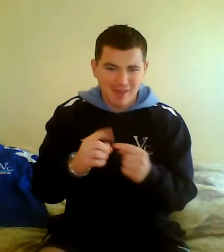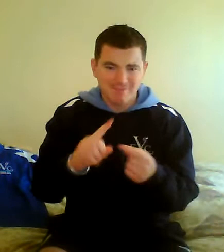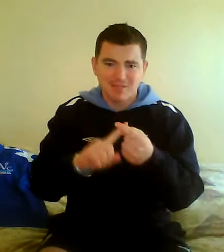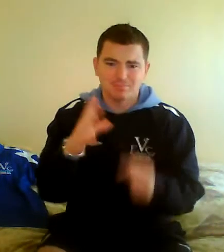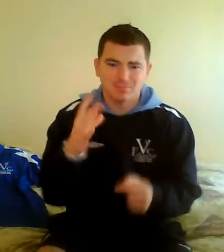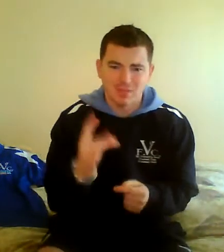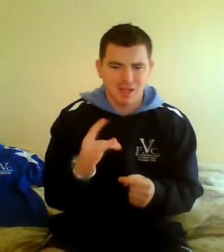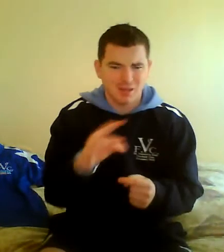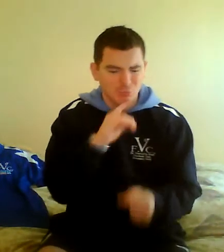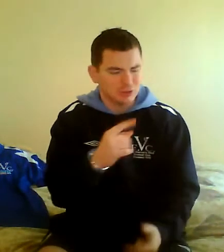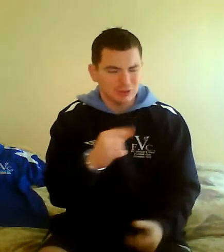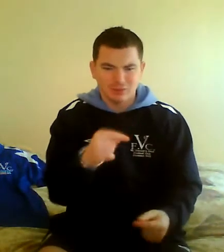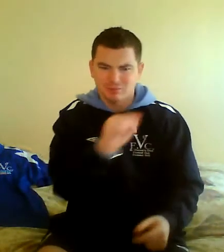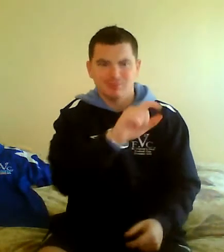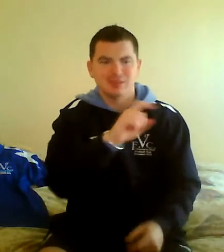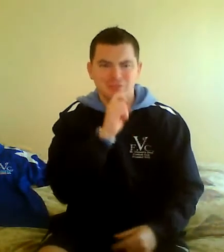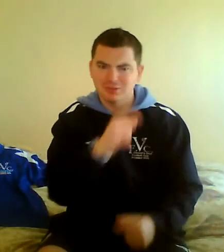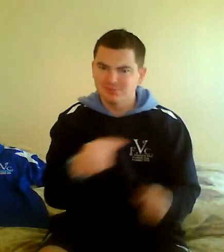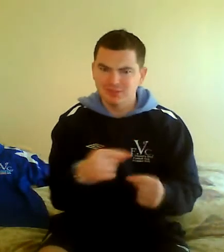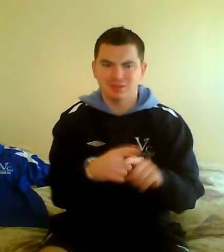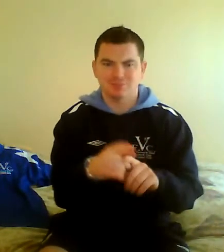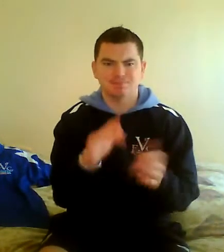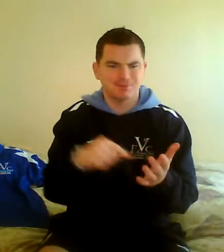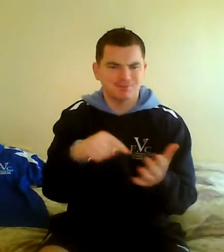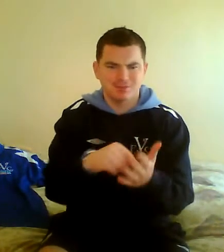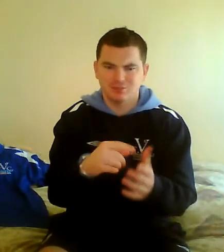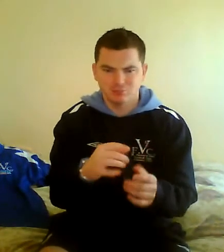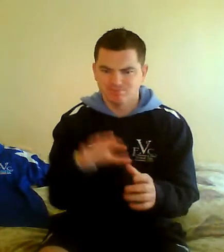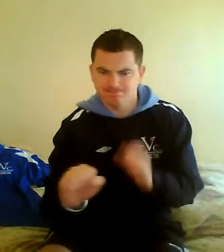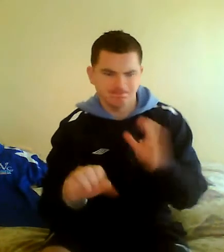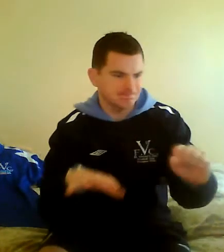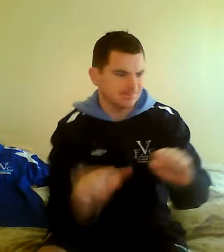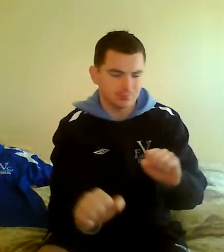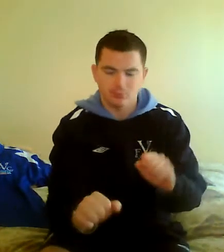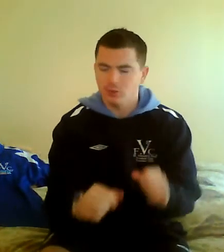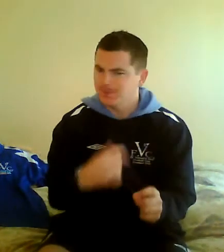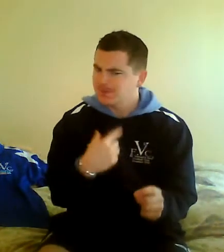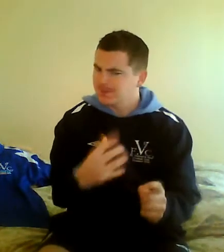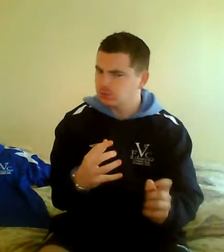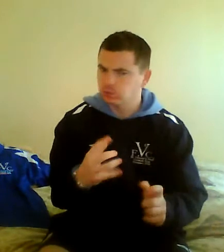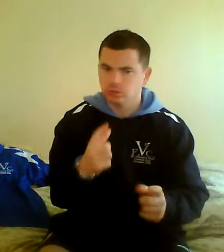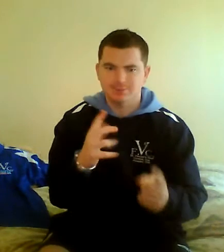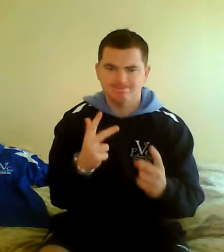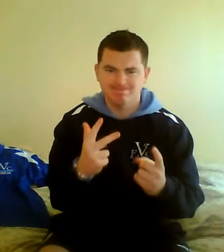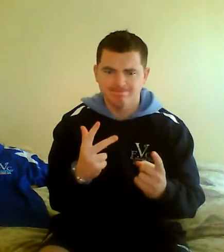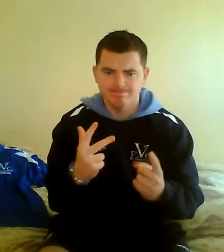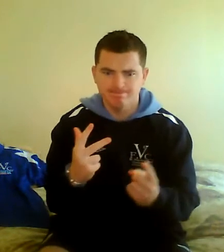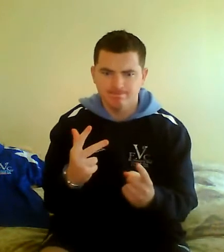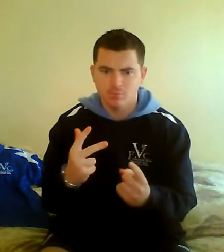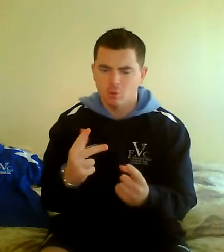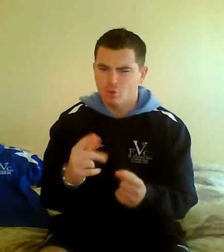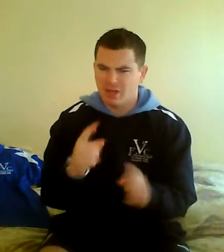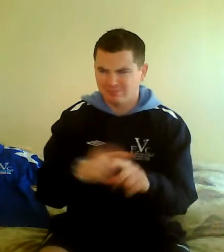we continued to put up a fight to try and come back but Raheen's defence and midfield were very good at intercepting the ball which was frustrating